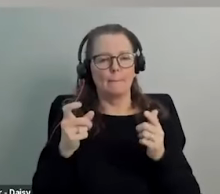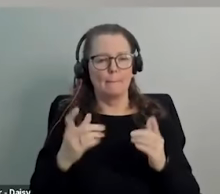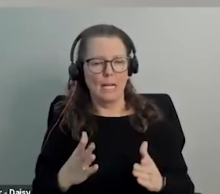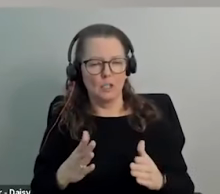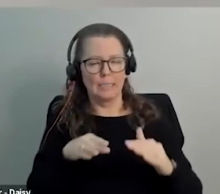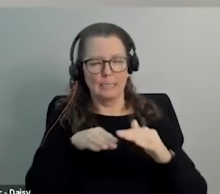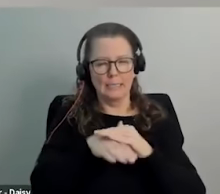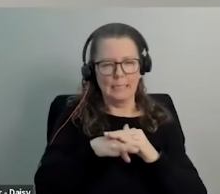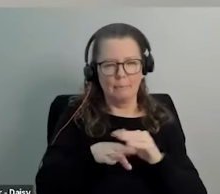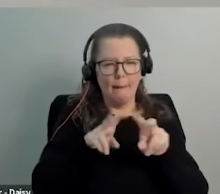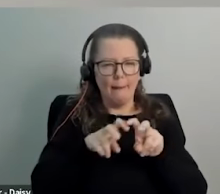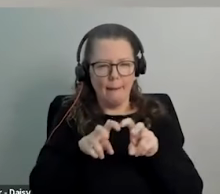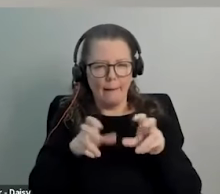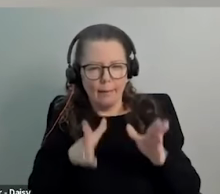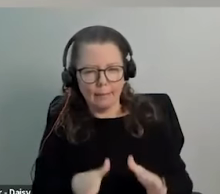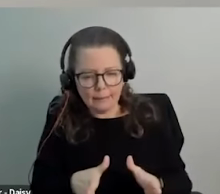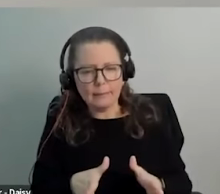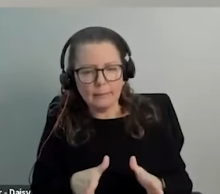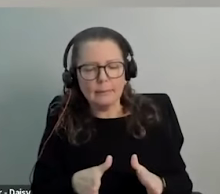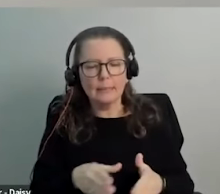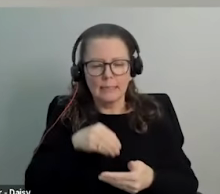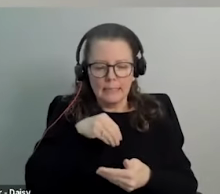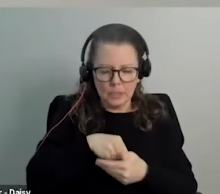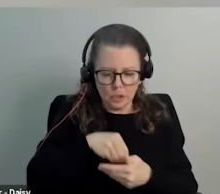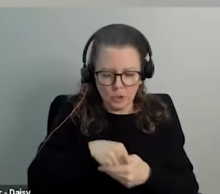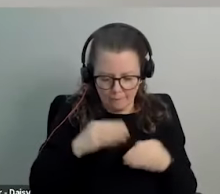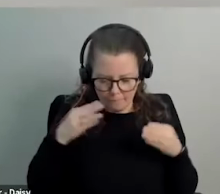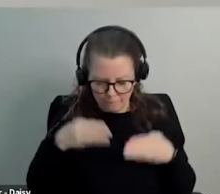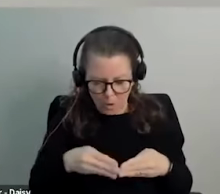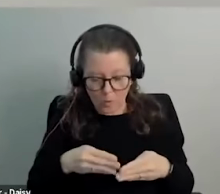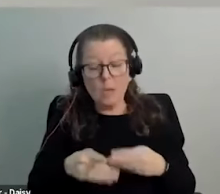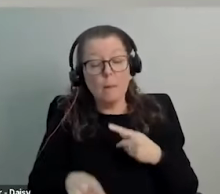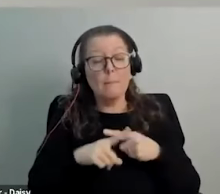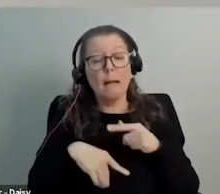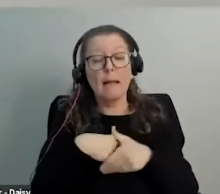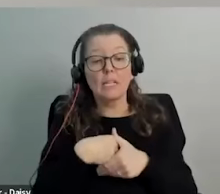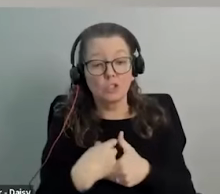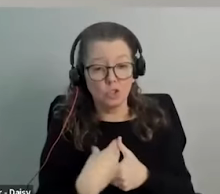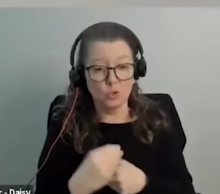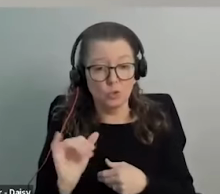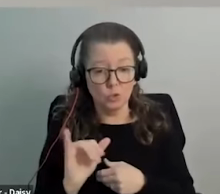So we focus on internal-focused programs and external as well. So internally, we're working on